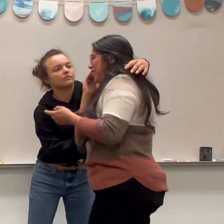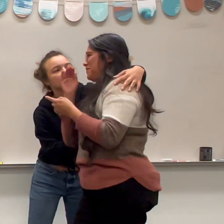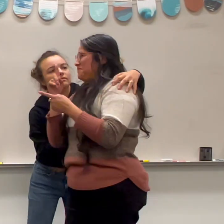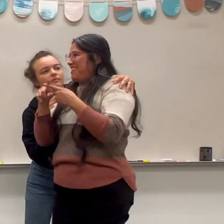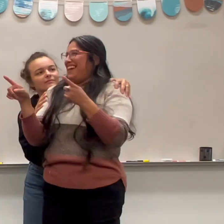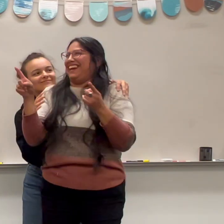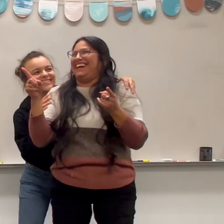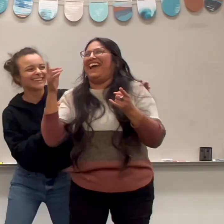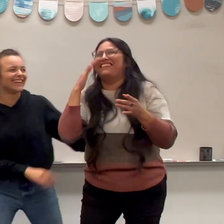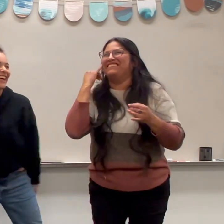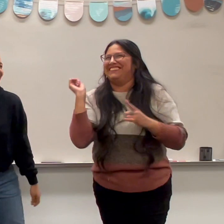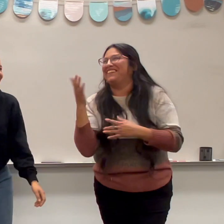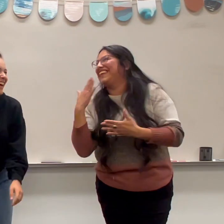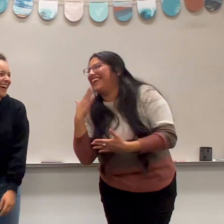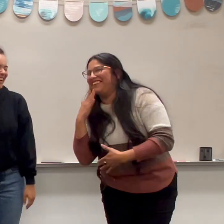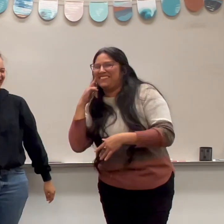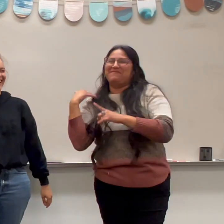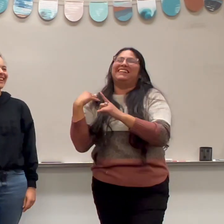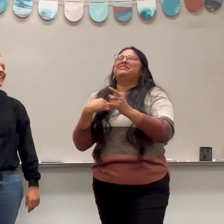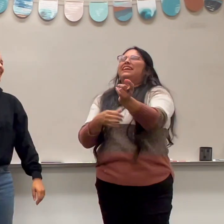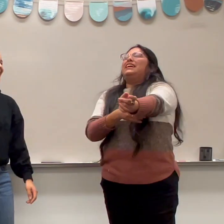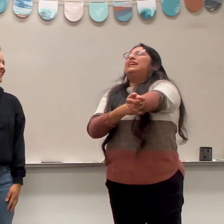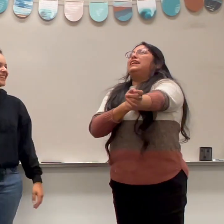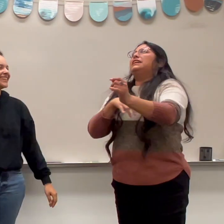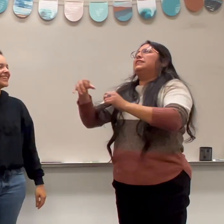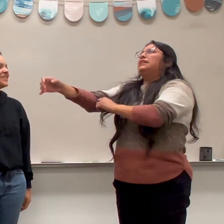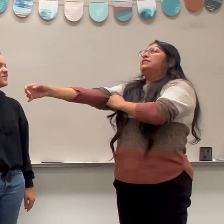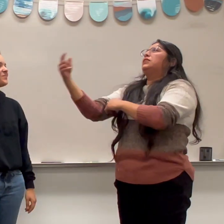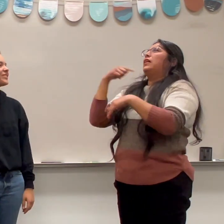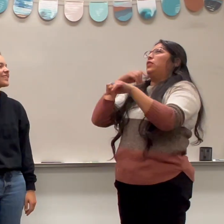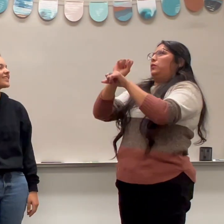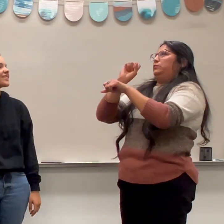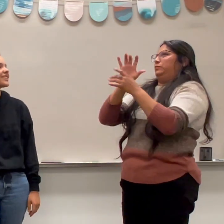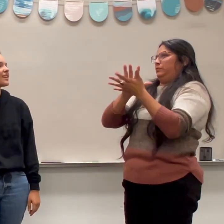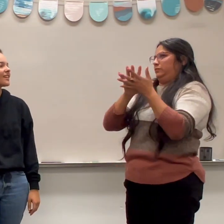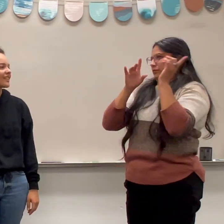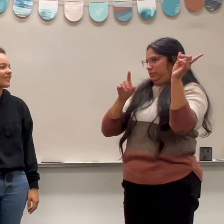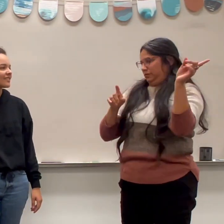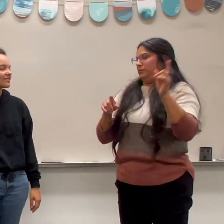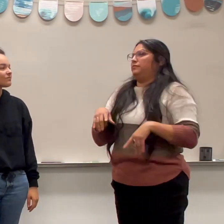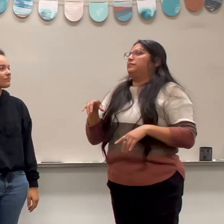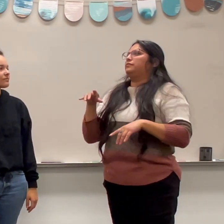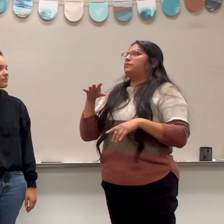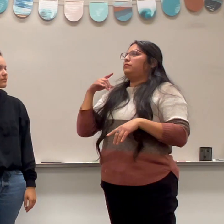I'm not sure if you know or not thank you for putting me over here so I work at the school